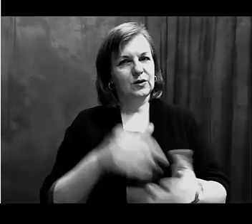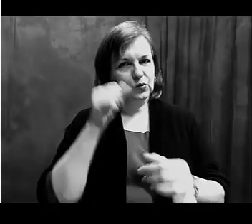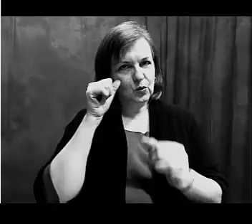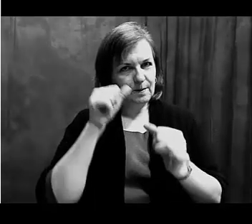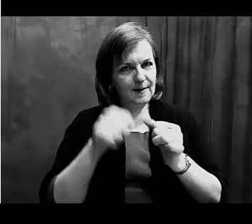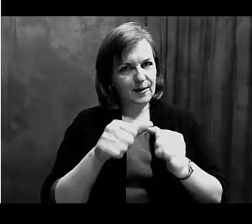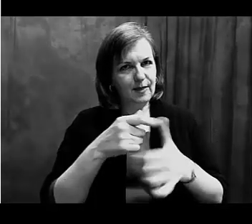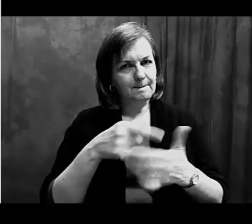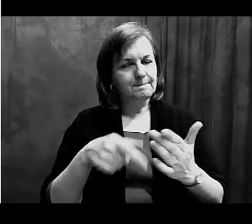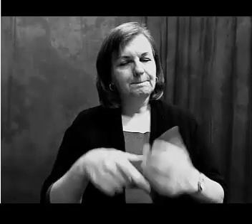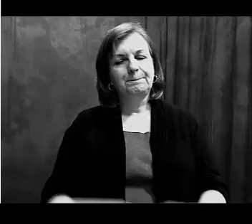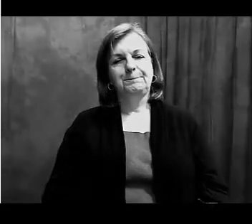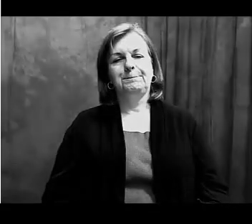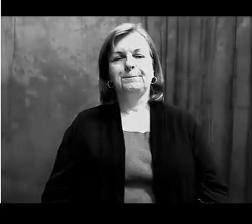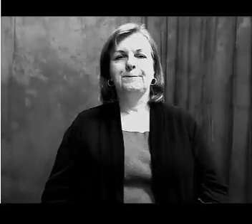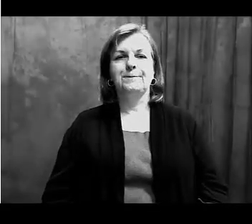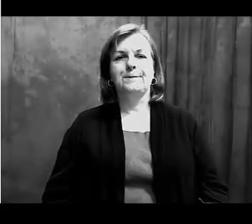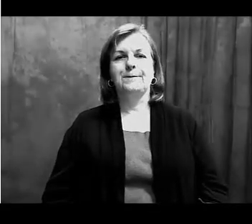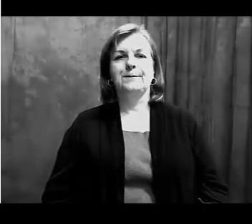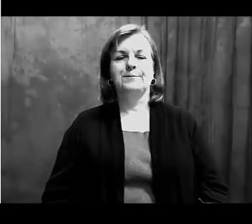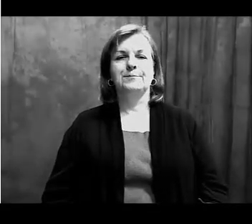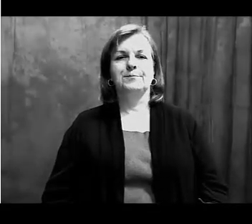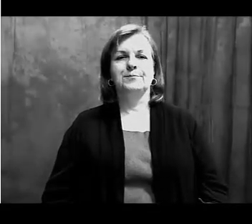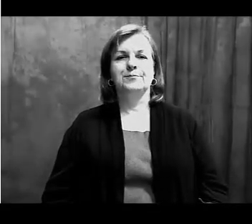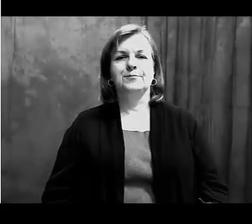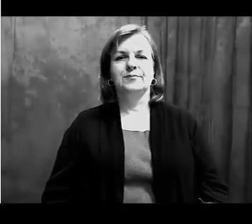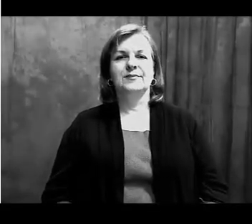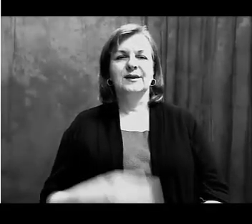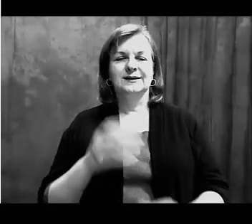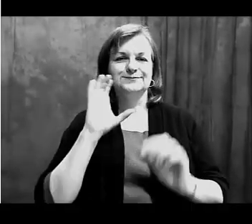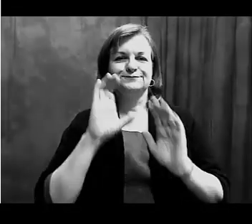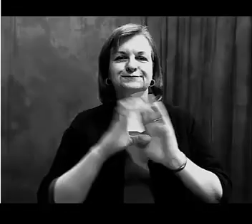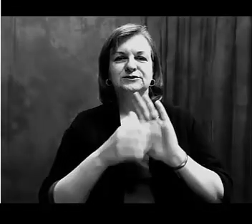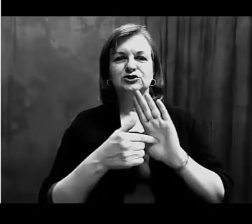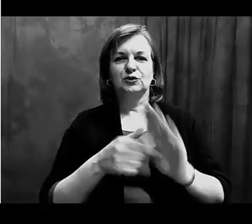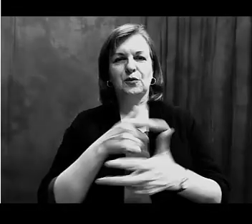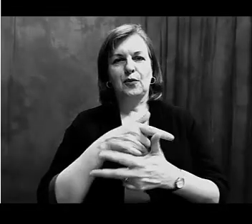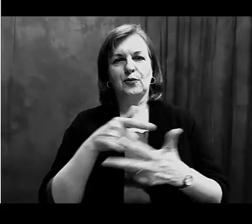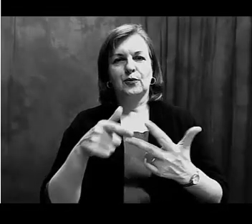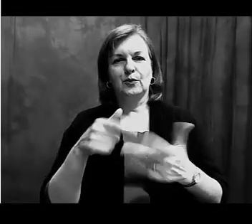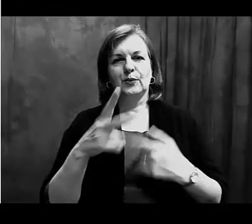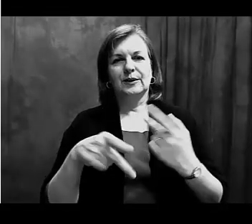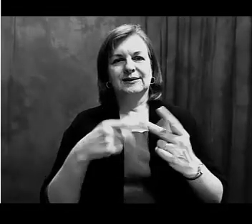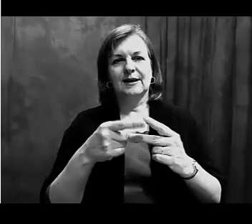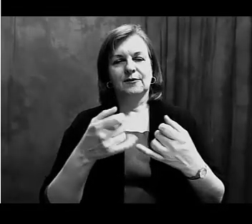these terms are going to come back a lot so keep them in mind as we go through